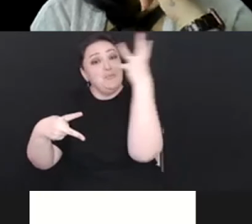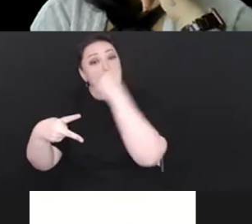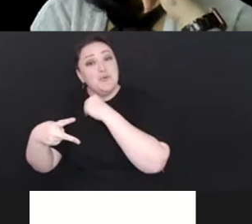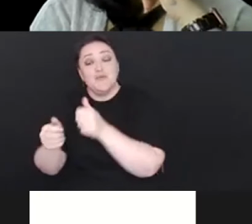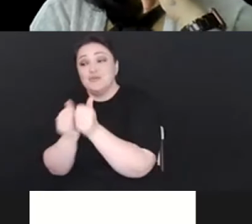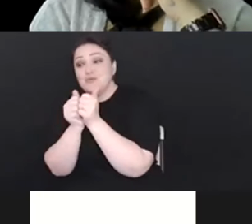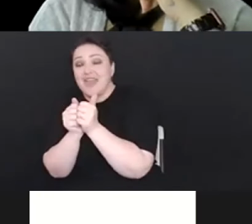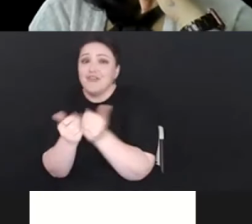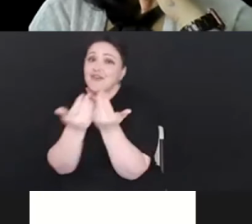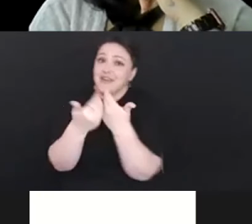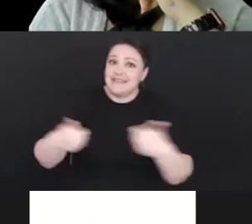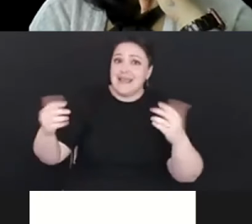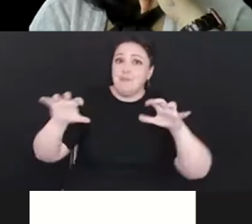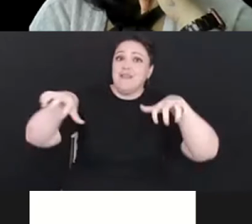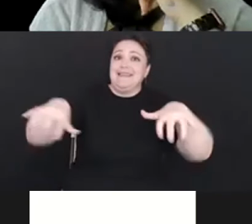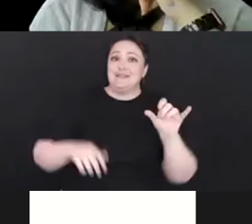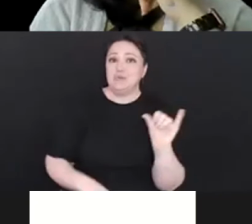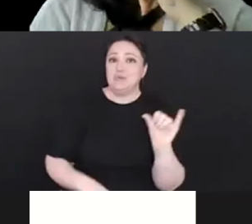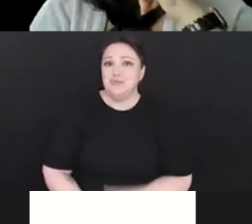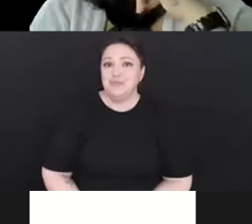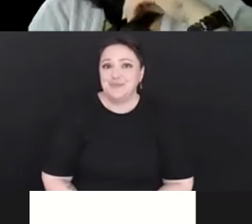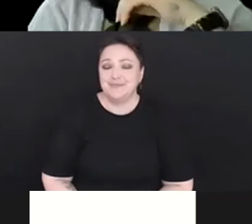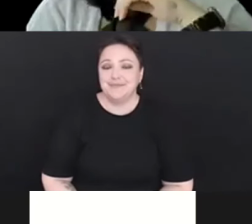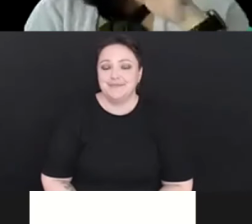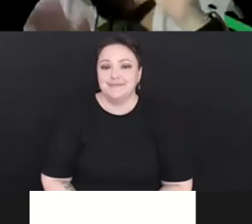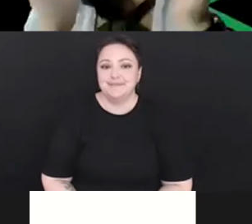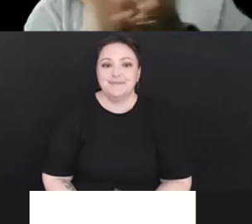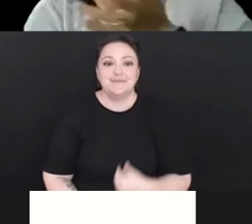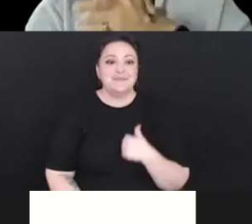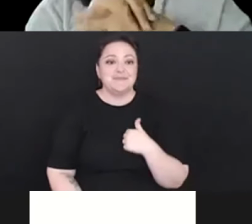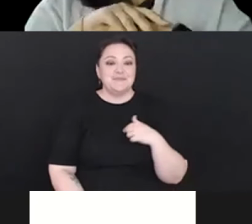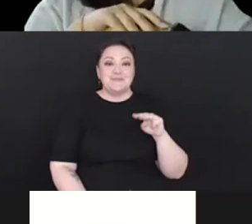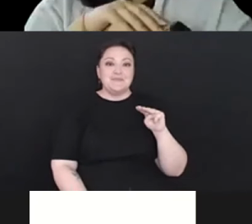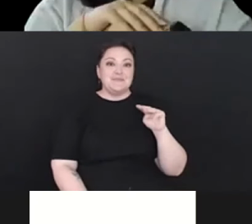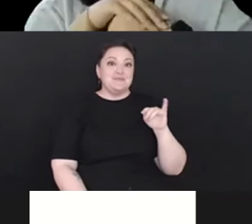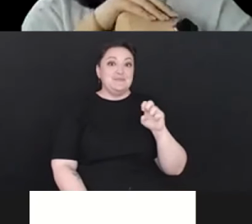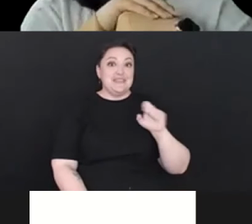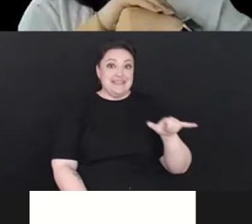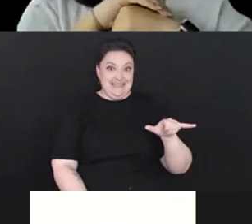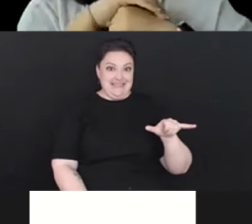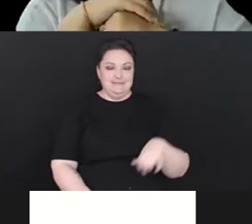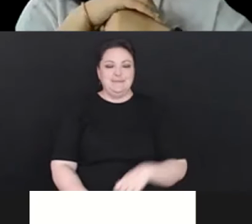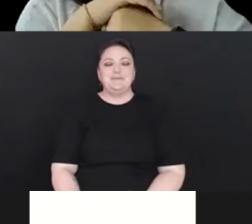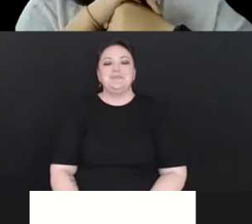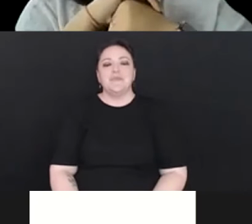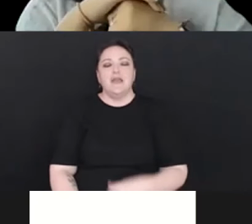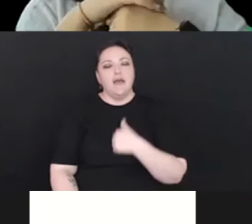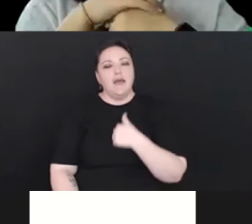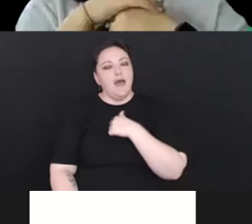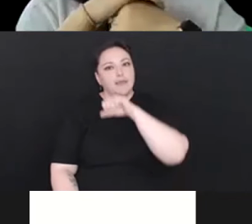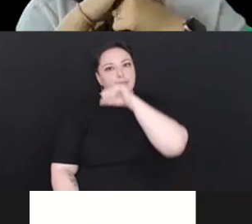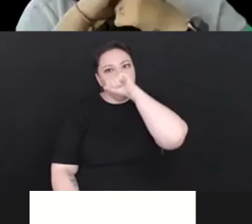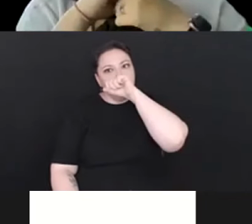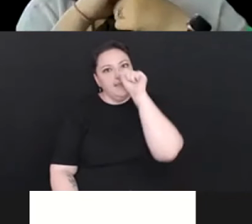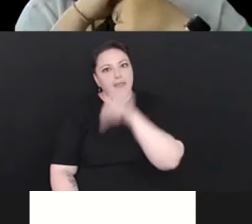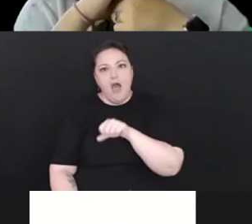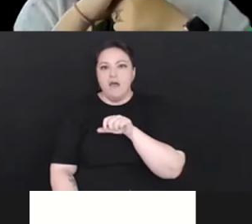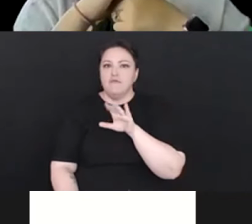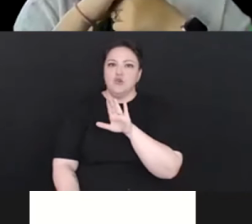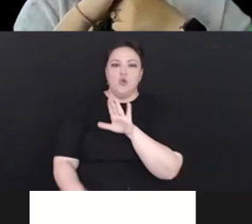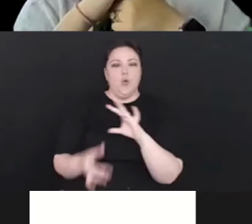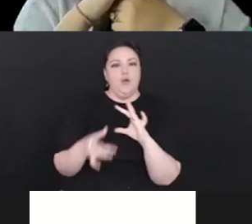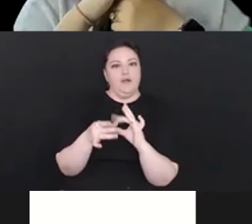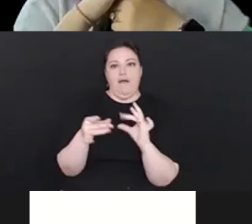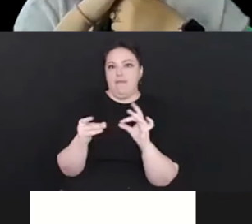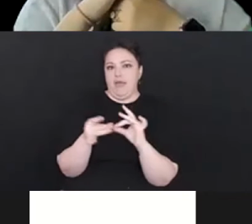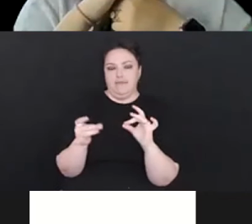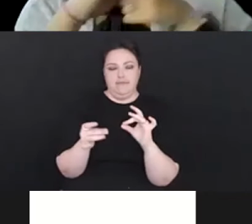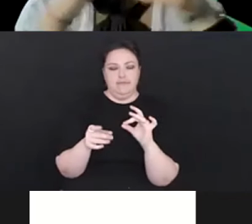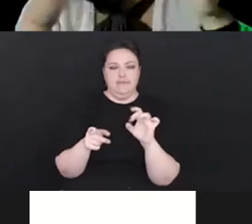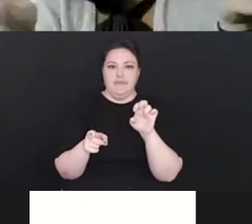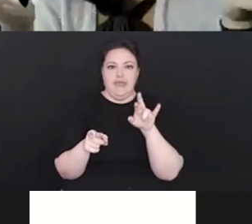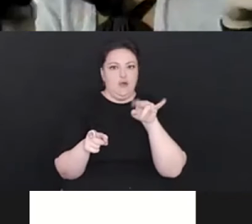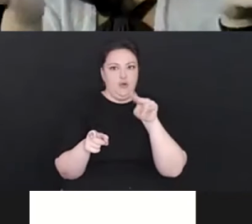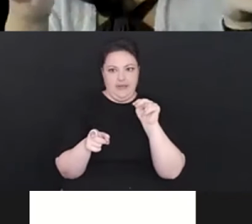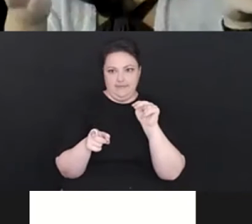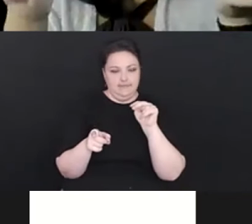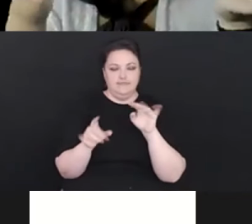Missy: This is Missy. I love how you answered that Erin. Um, I, I just wanna add a little